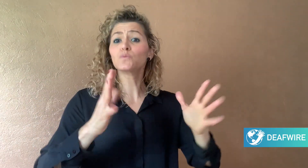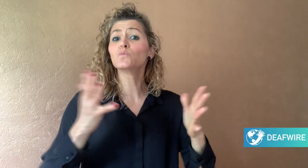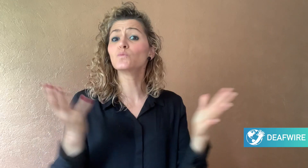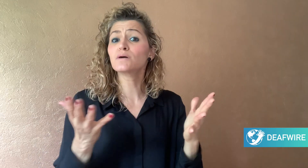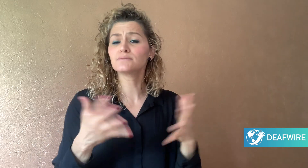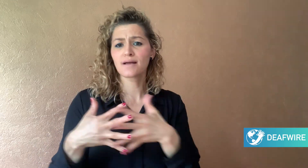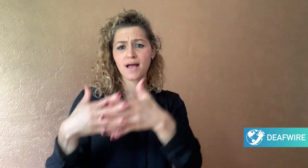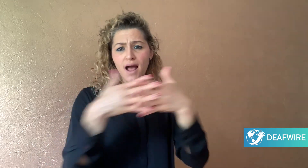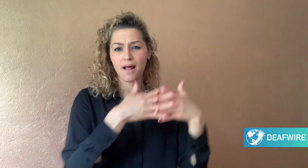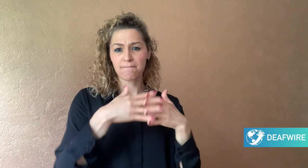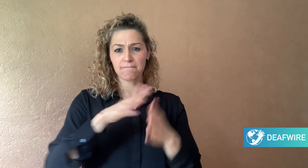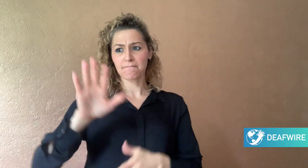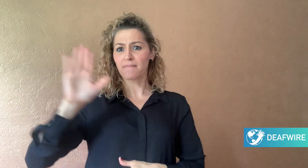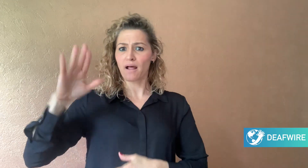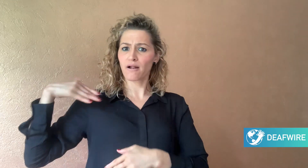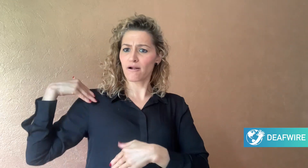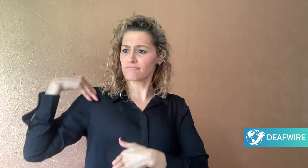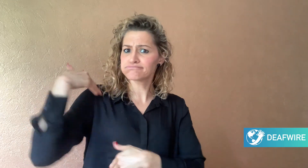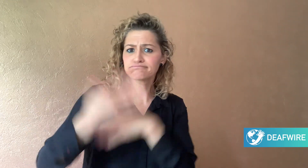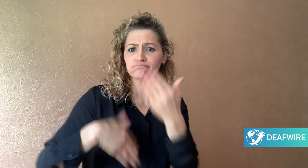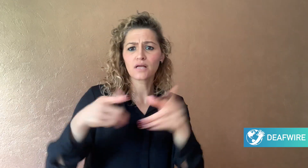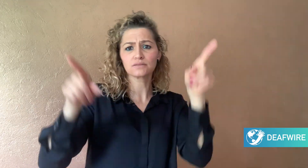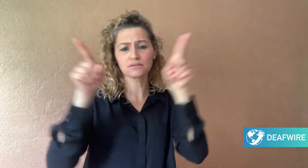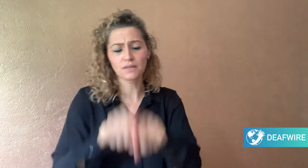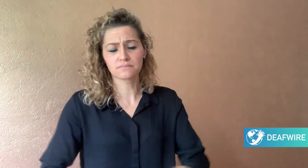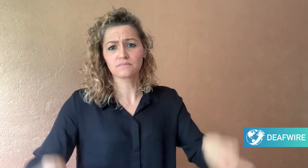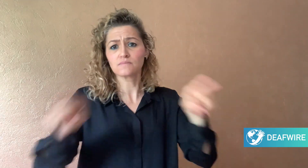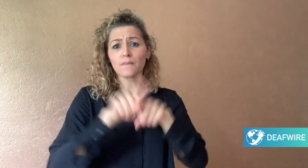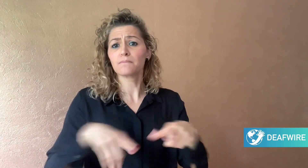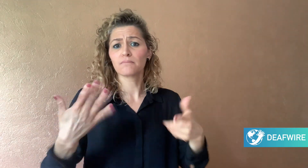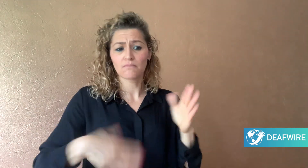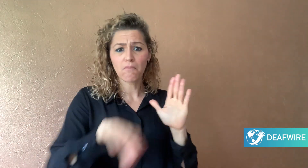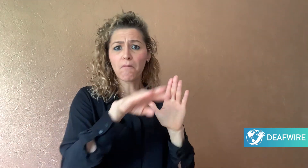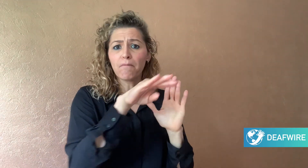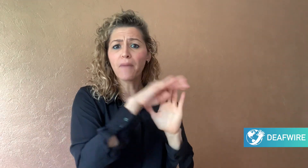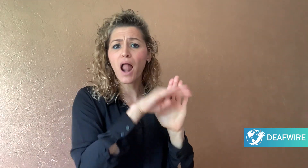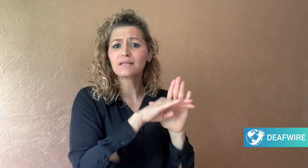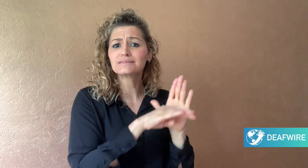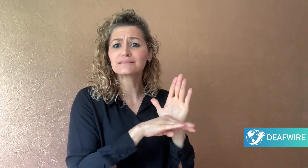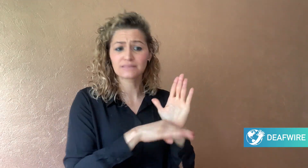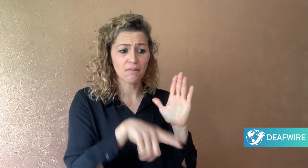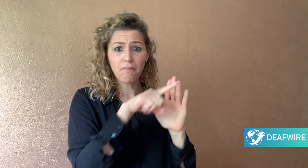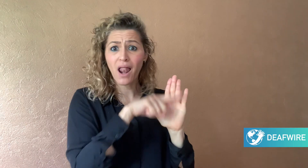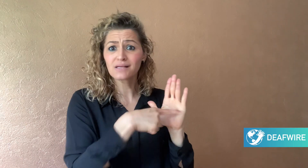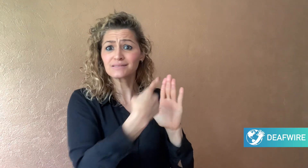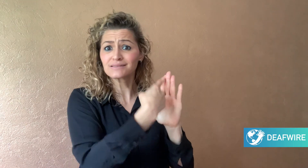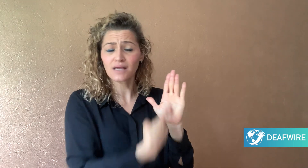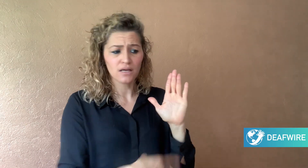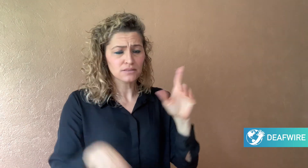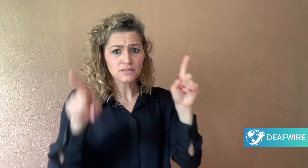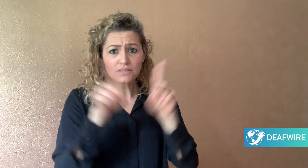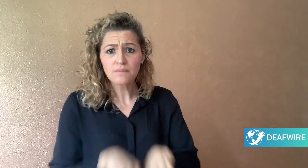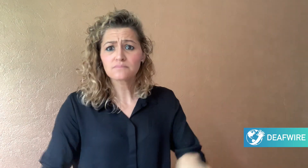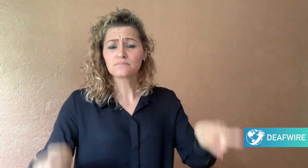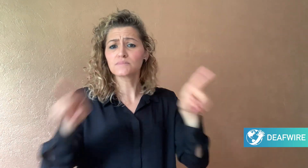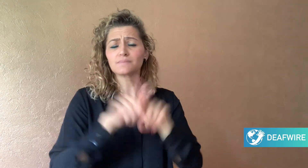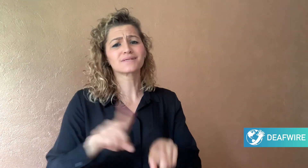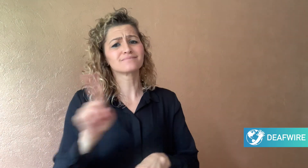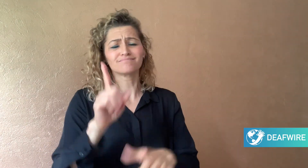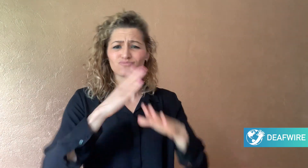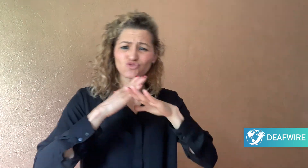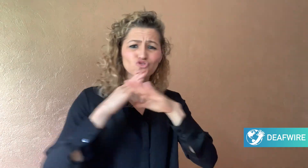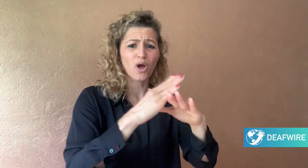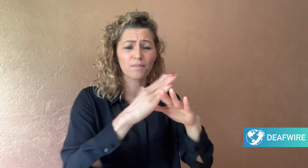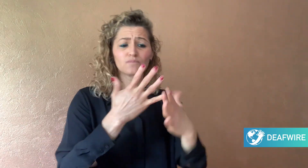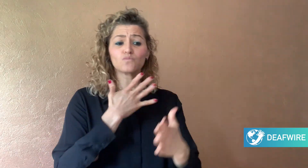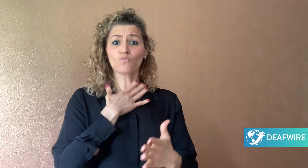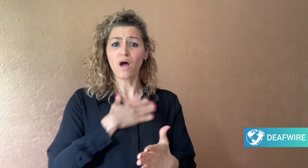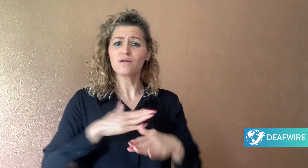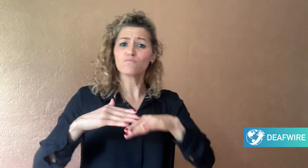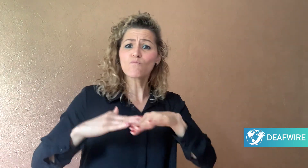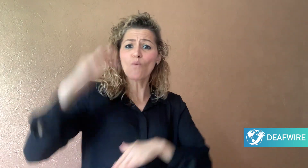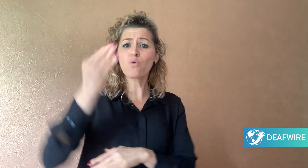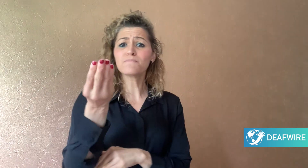movement are demanding an end to traditional U.S. policing